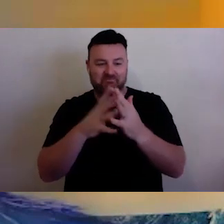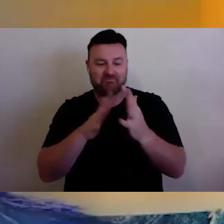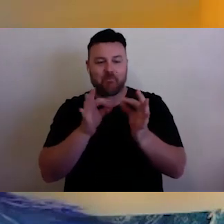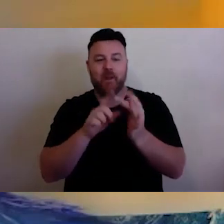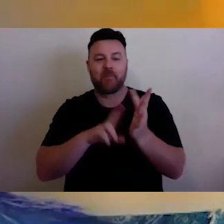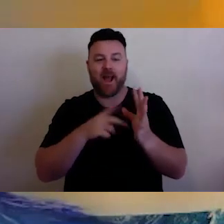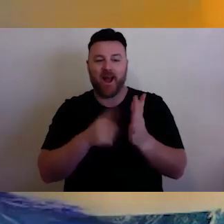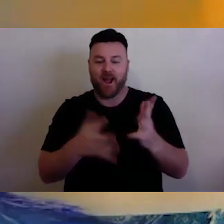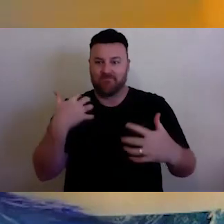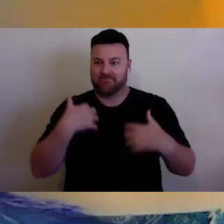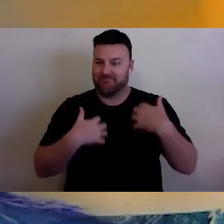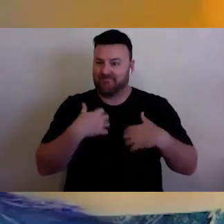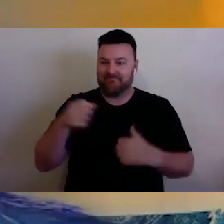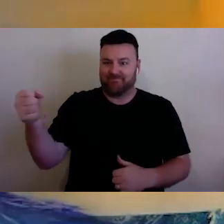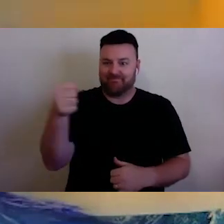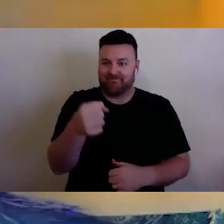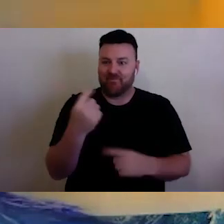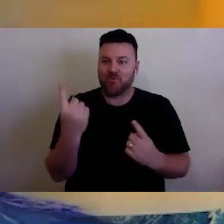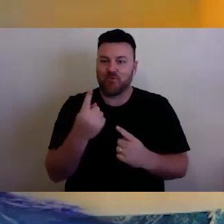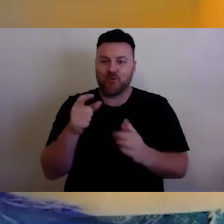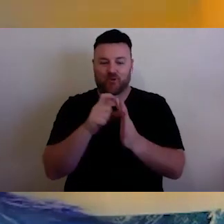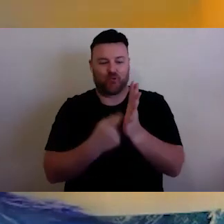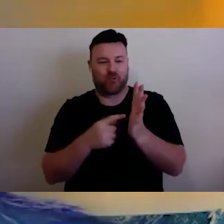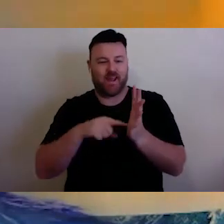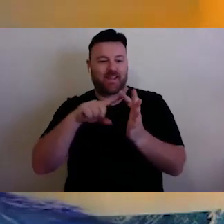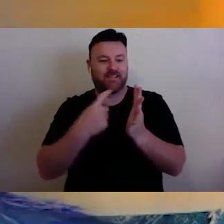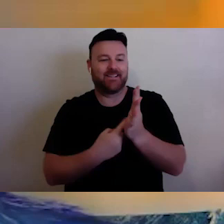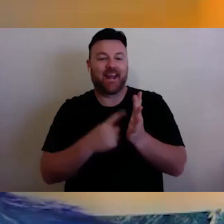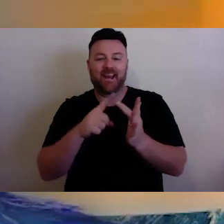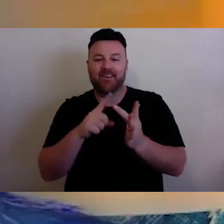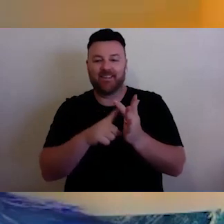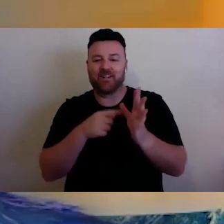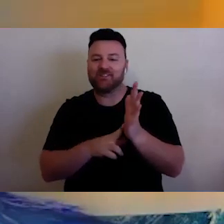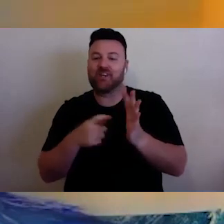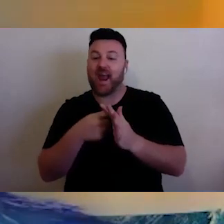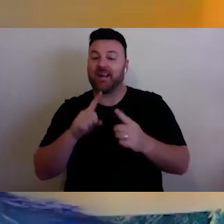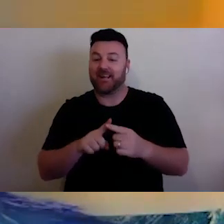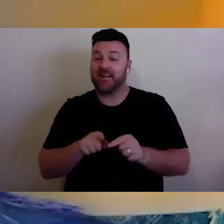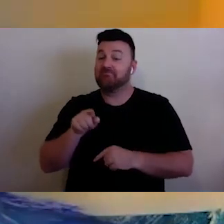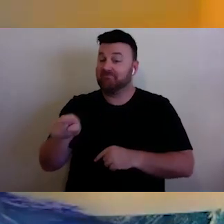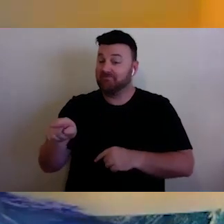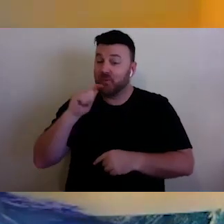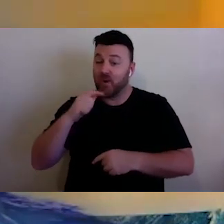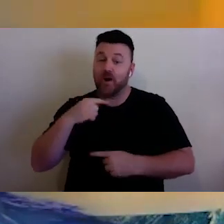wonderful Dr Terri Janke. Dr Terri will present today's webinar titled First